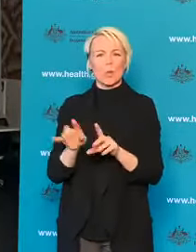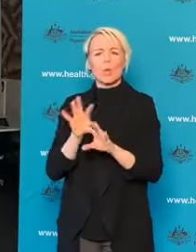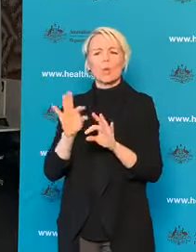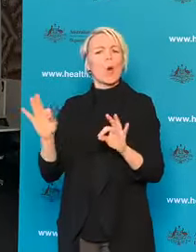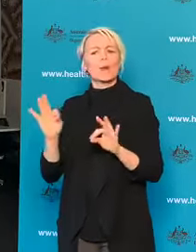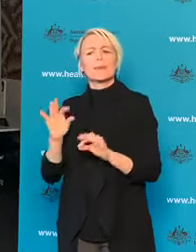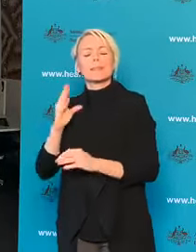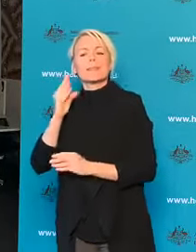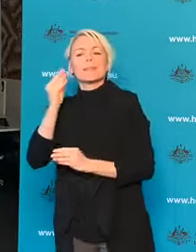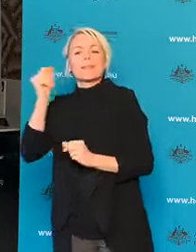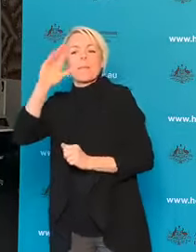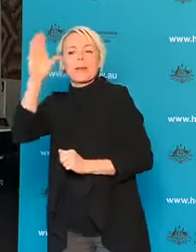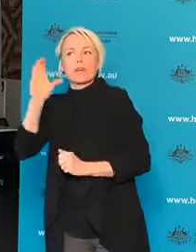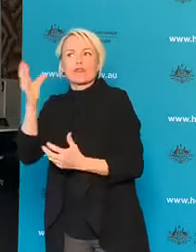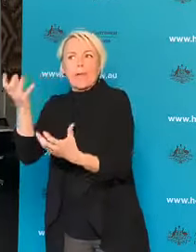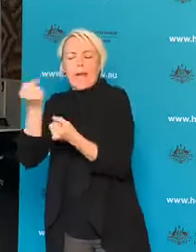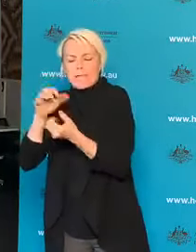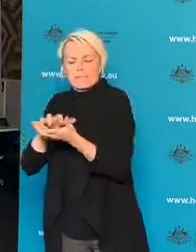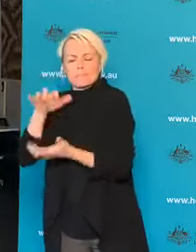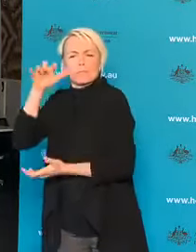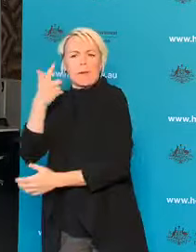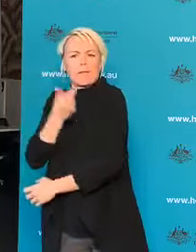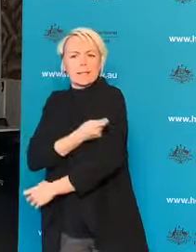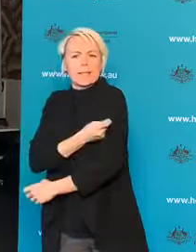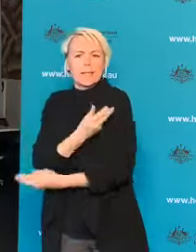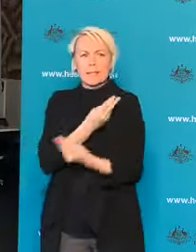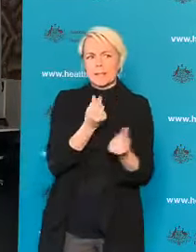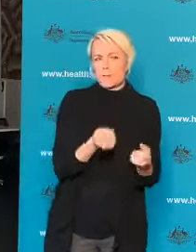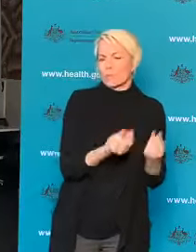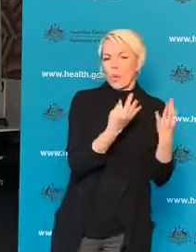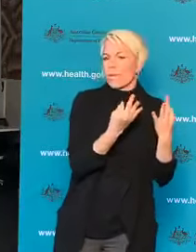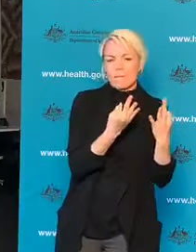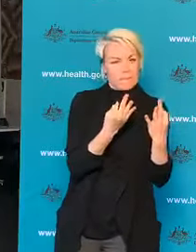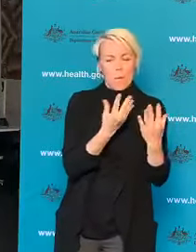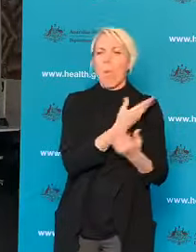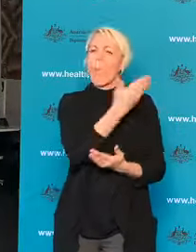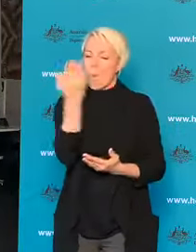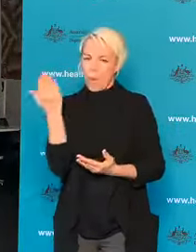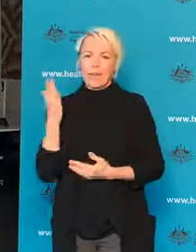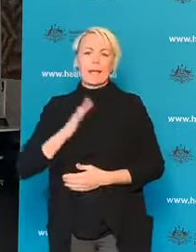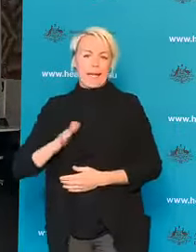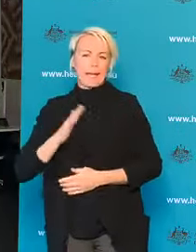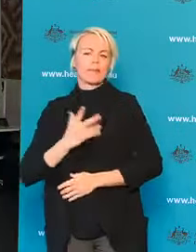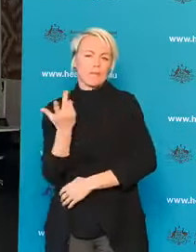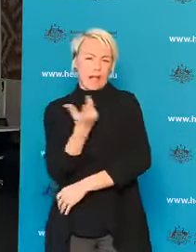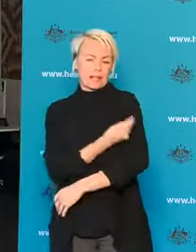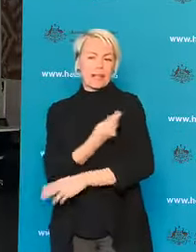that the vaccine developments that take place are going to be providing solutions which are going to work for everyone in